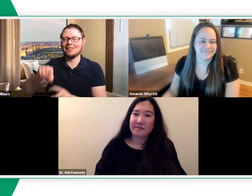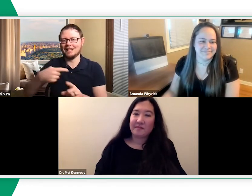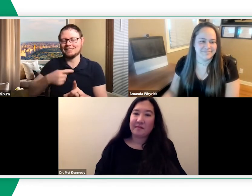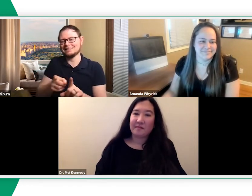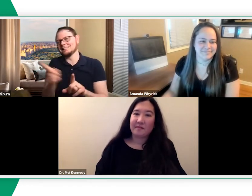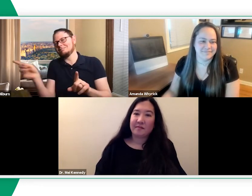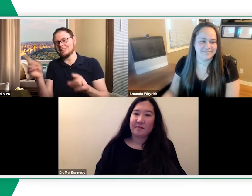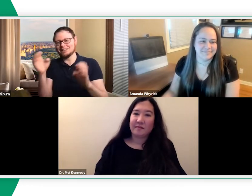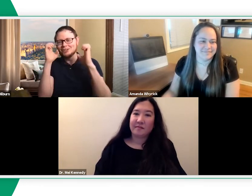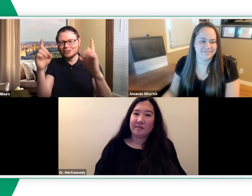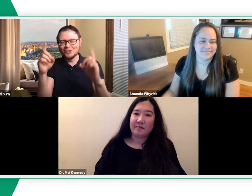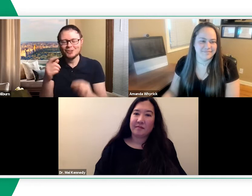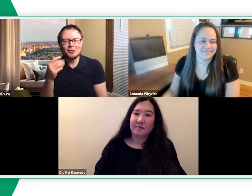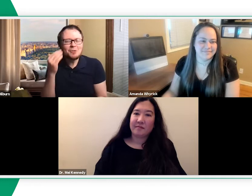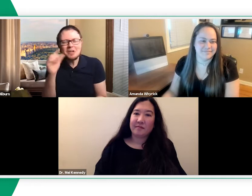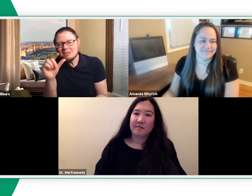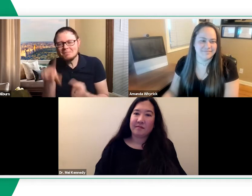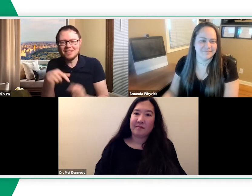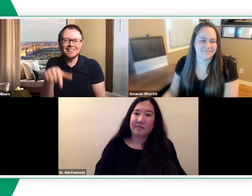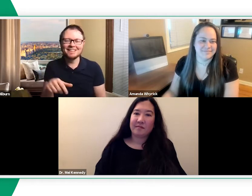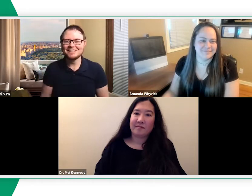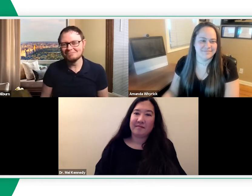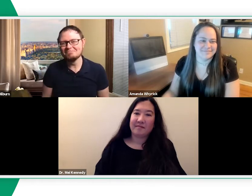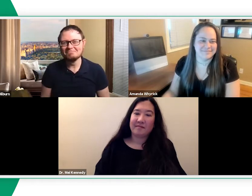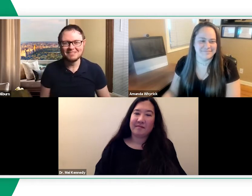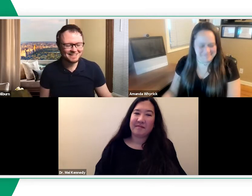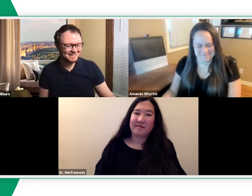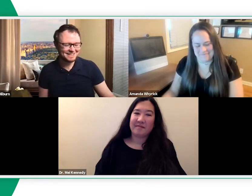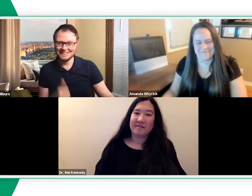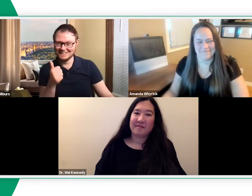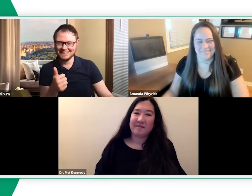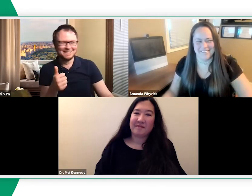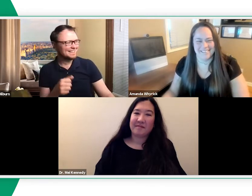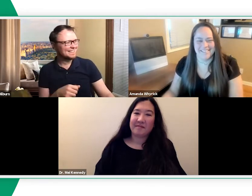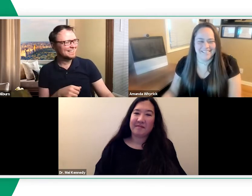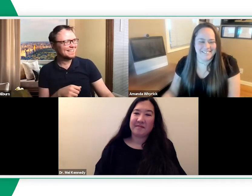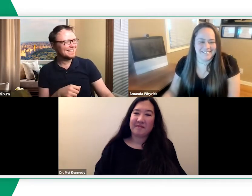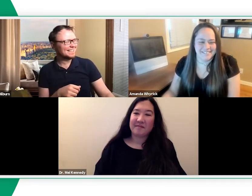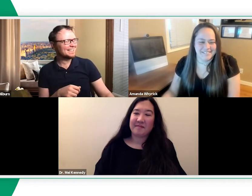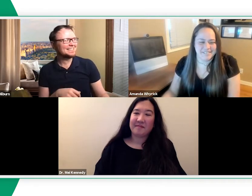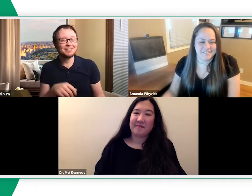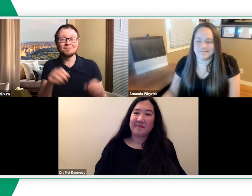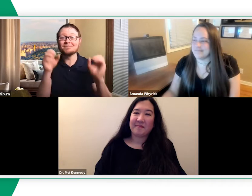So, I started out in IT, actually, and then veered off into education. So I do know a